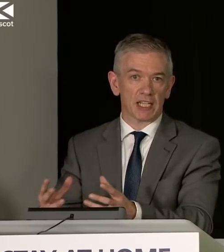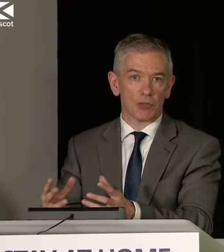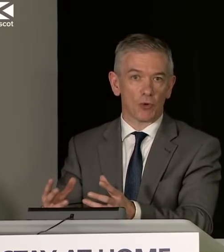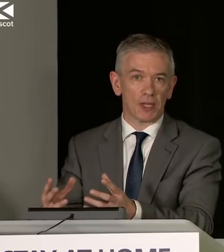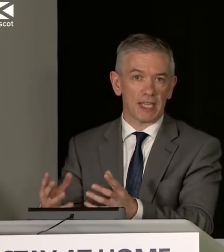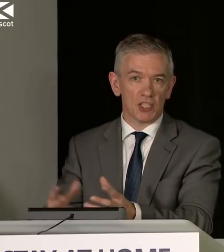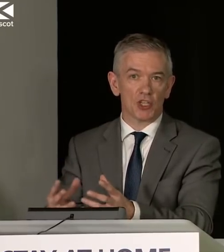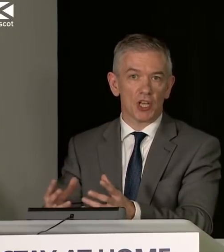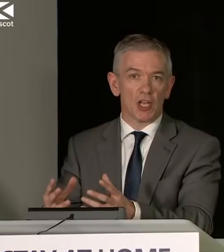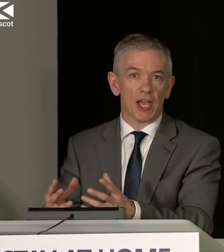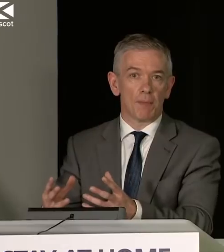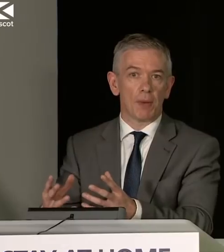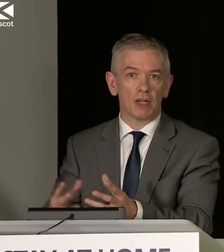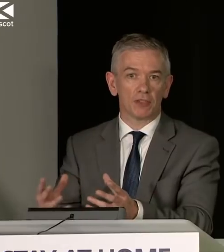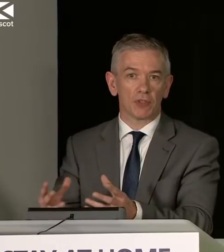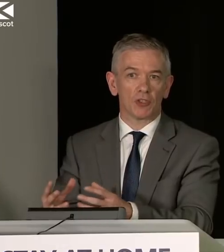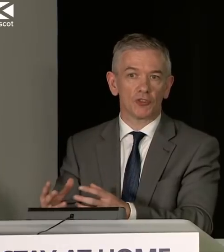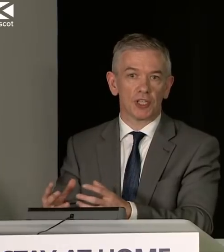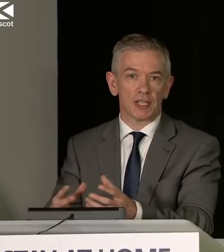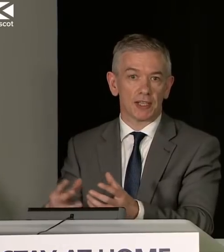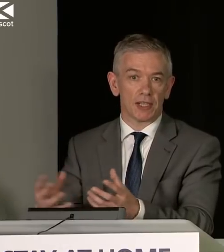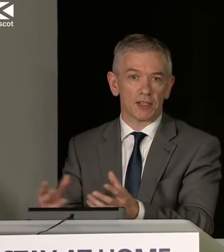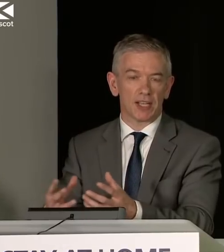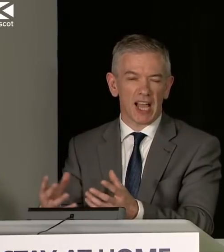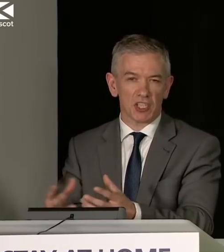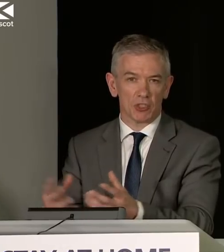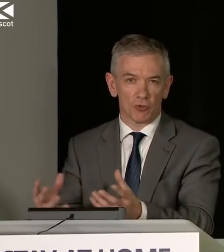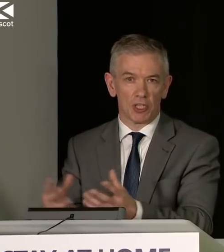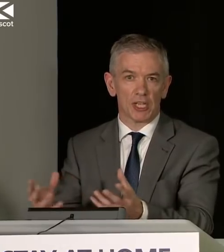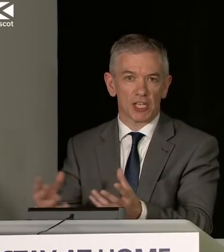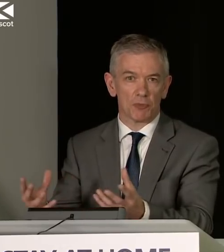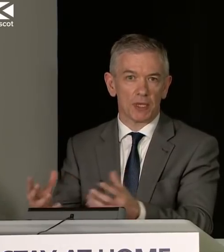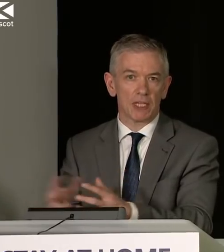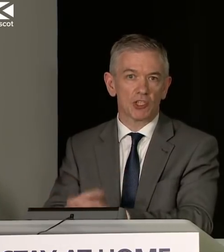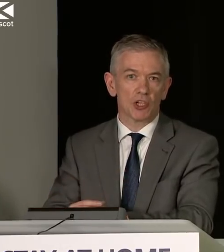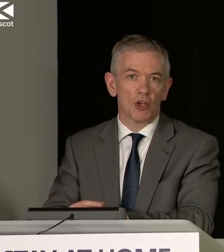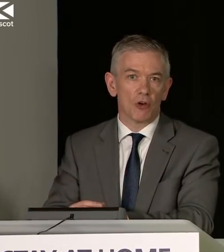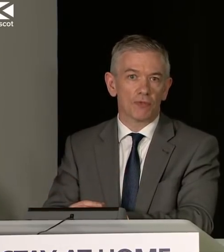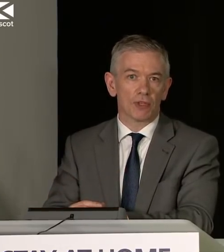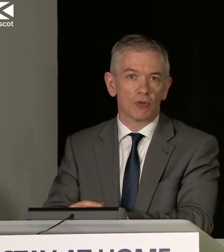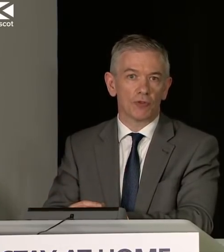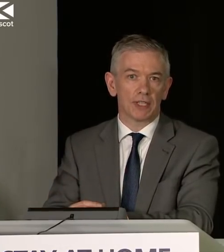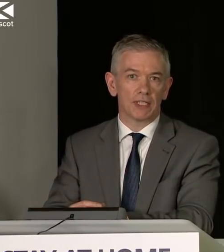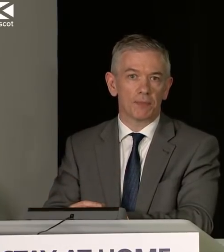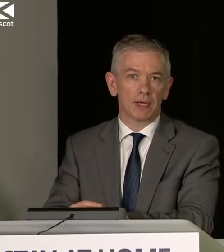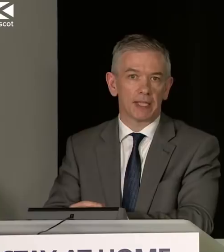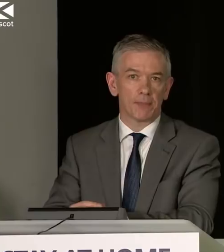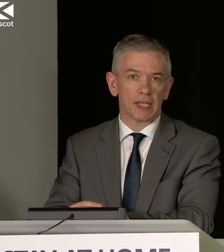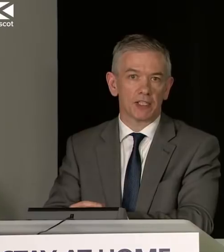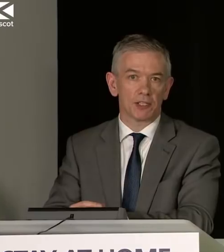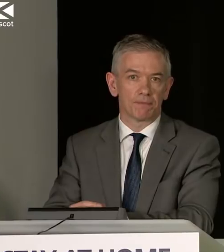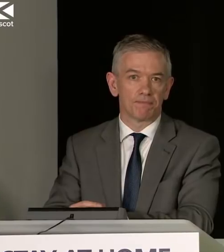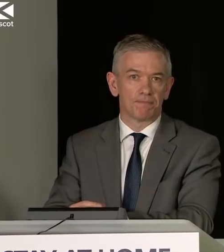exactly what each part of the country, their actual unique experience of the Covid-19 pandemic